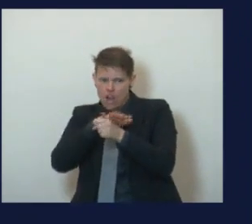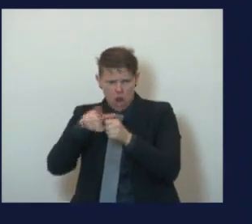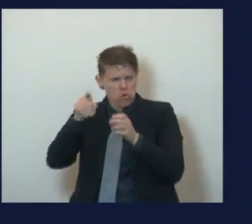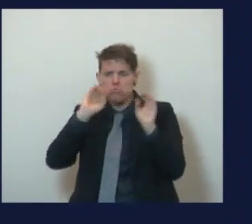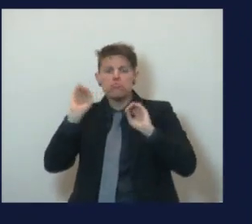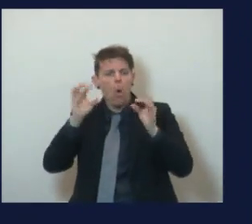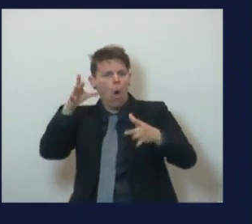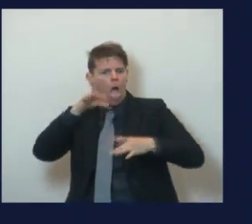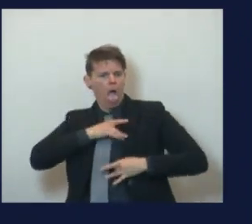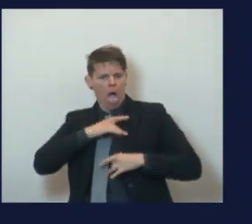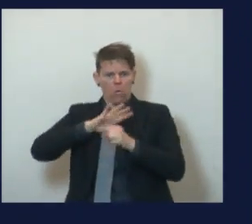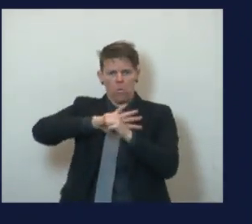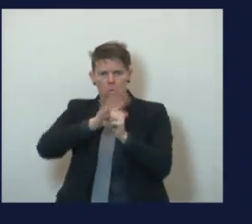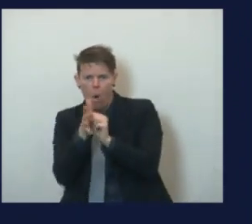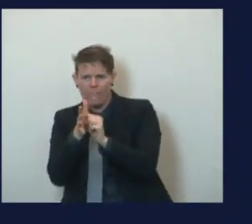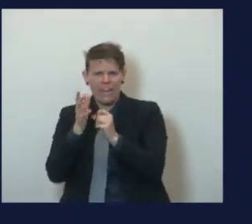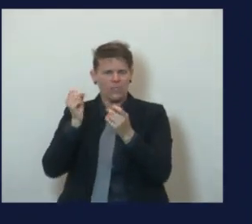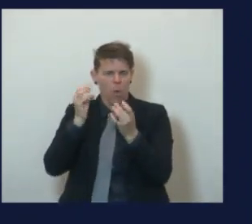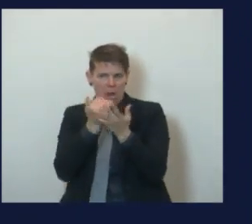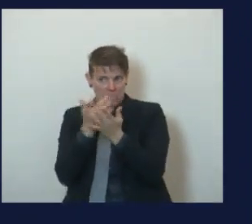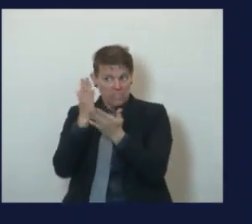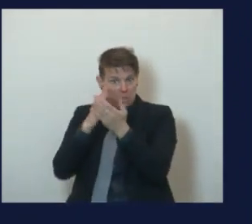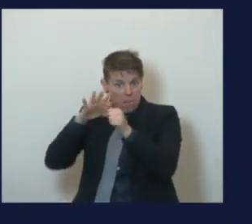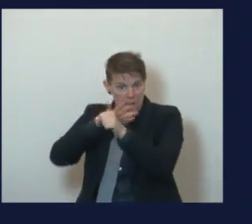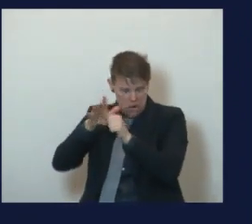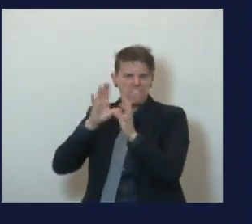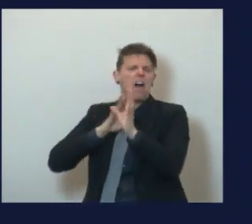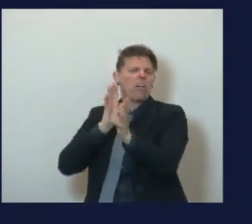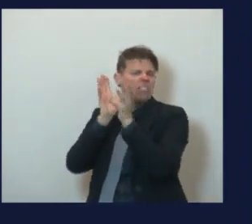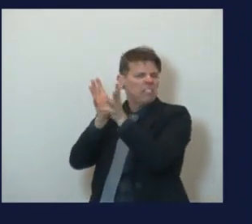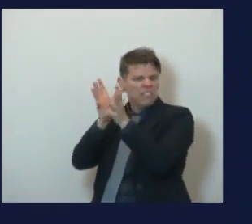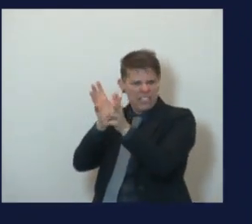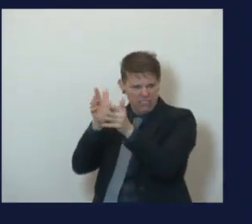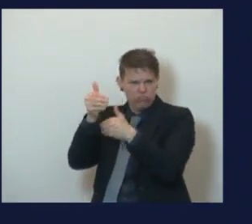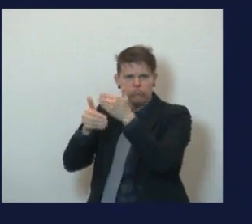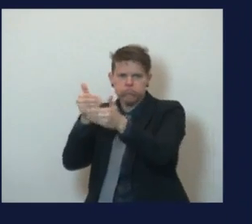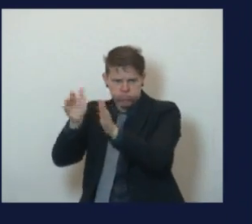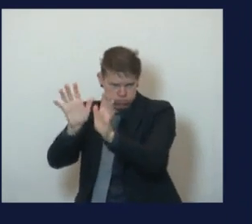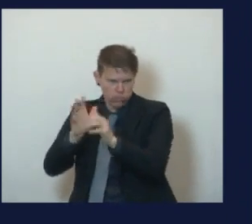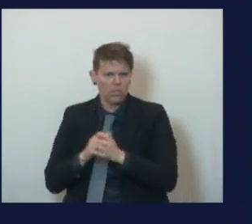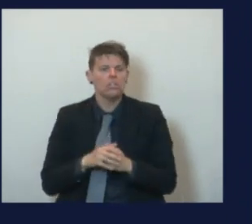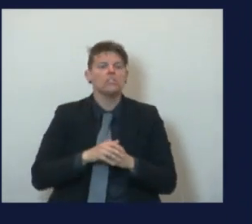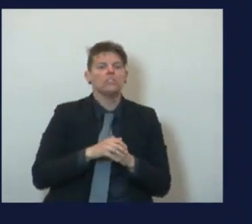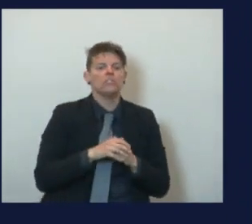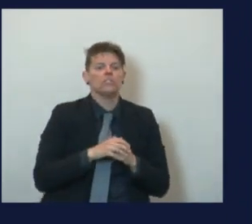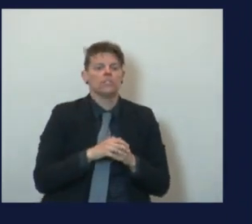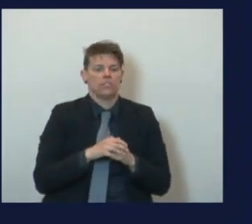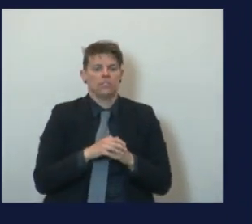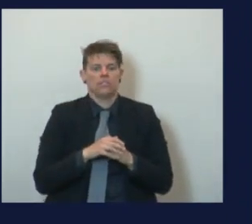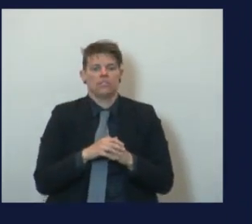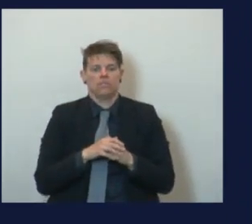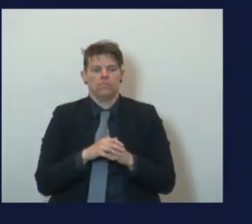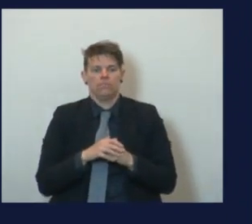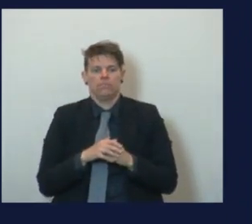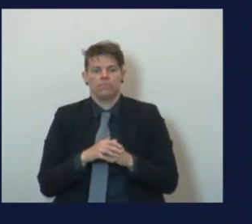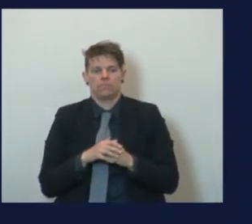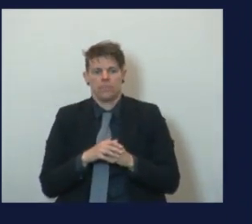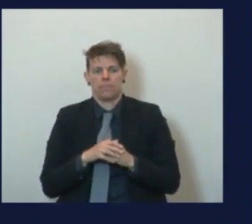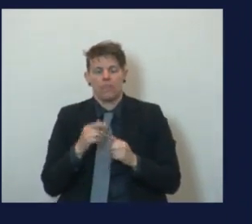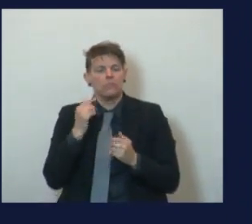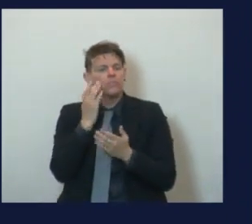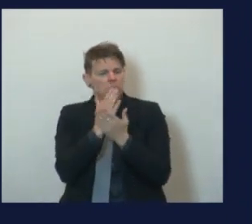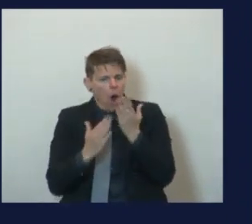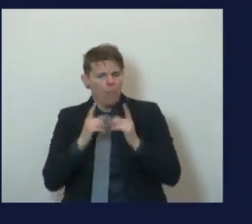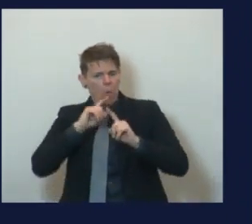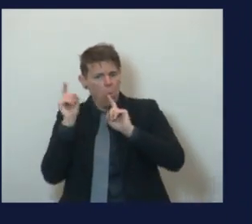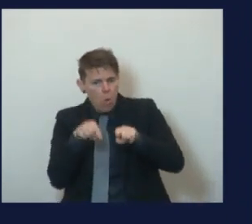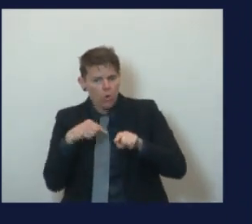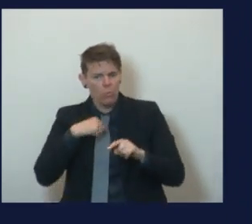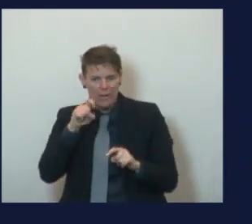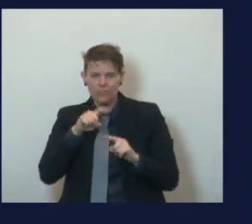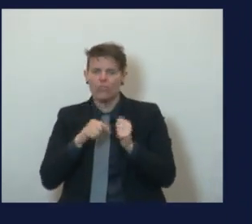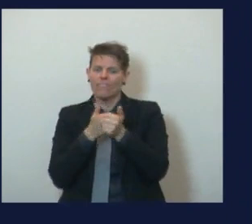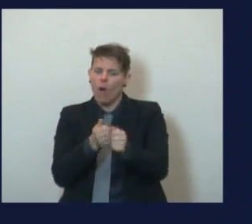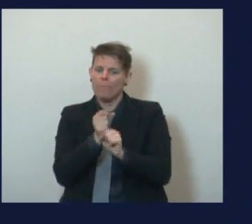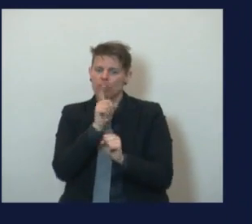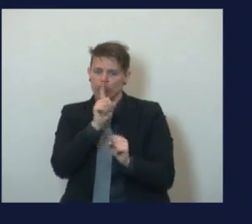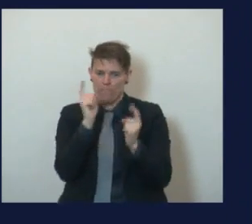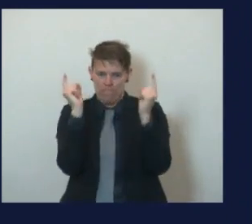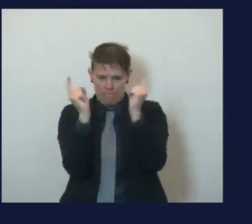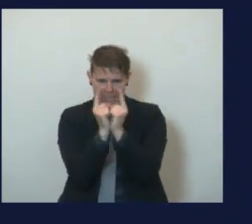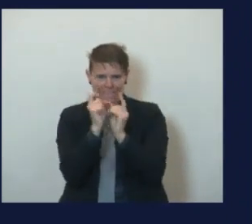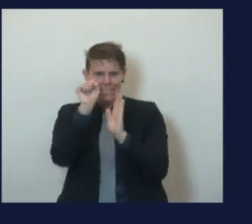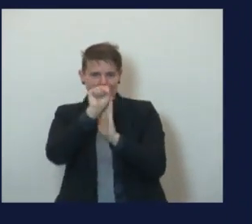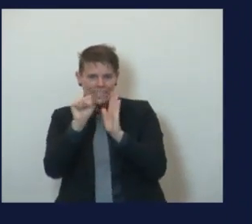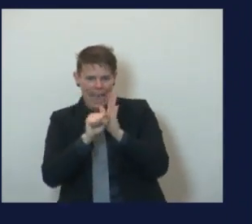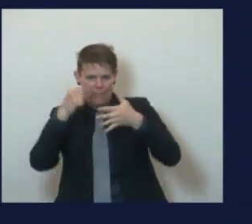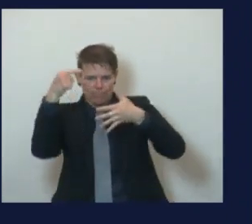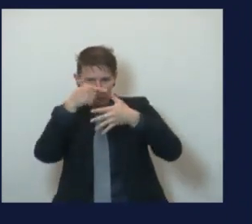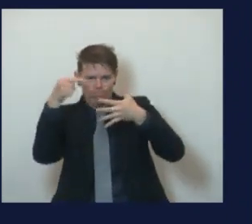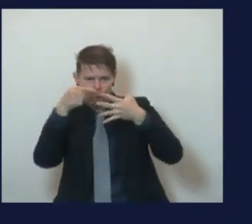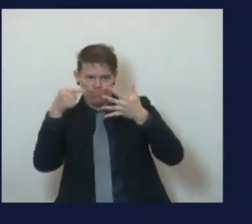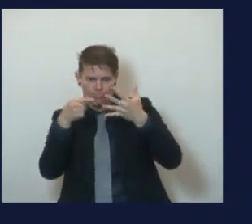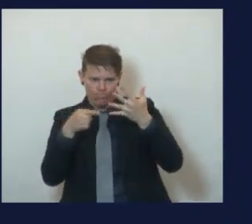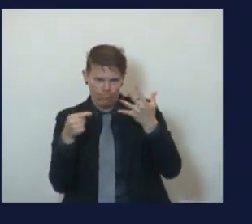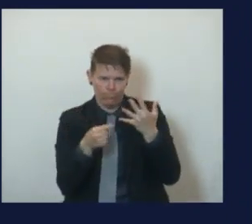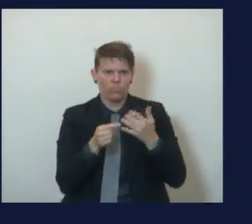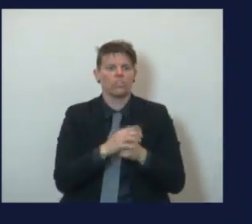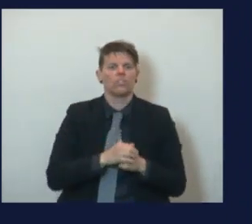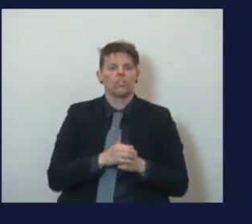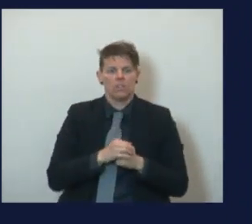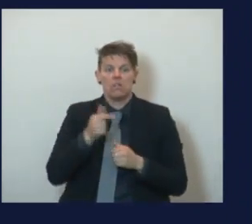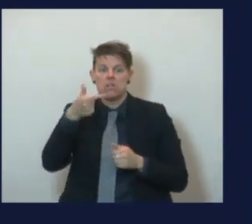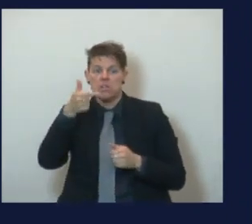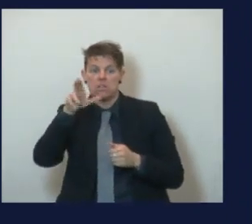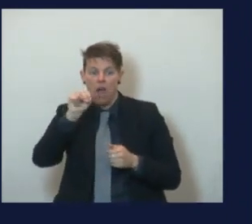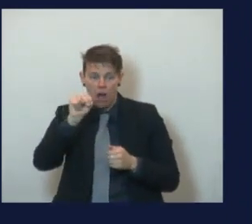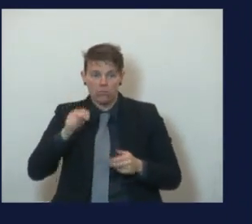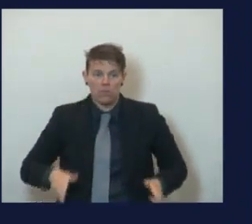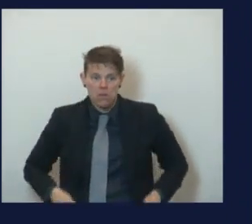THAT IS NOT AT A TRANSMISSION PHASE THAT MEETS ANY OF THE GATING THE FEDERAL REQUIREMENTS OR THE STATE REQUIREMENTS TO MEET THIS NEW PUBLIC HEALTH ORDER, SO I WANT TO BE CLEAR